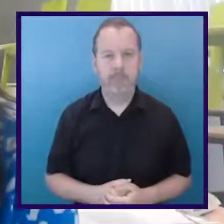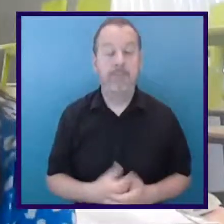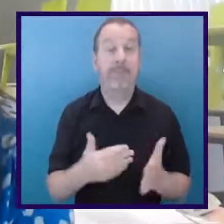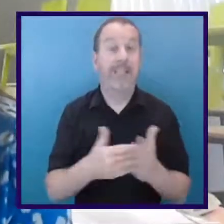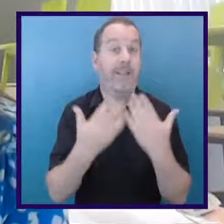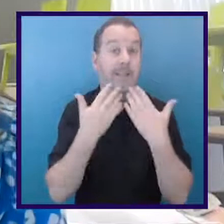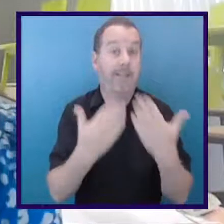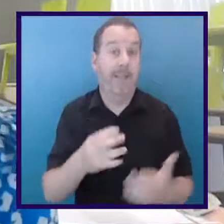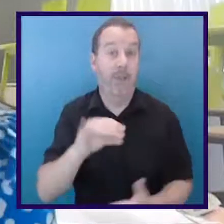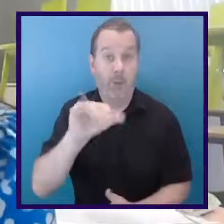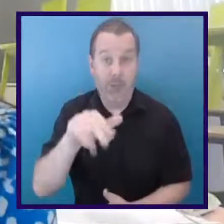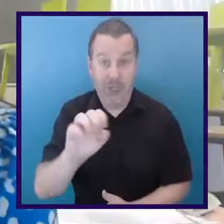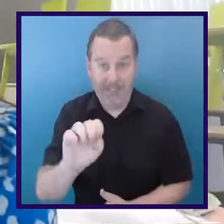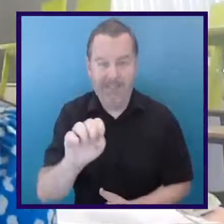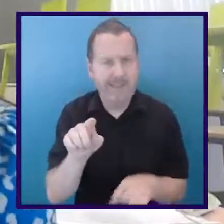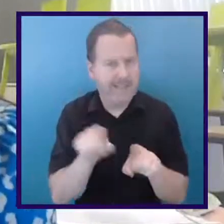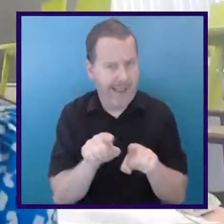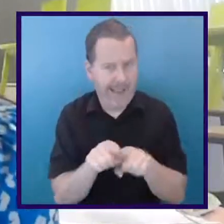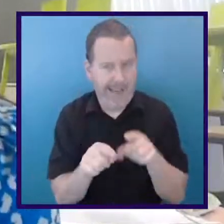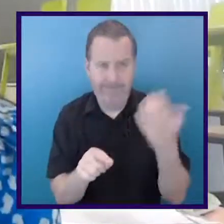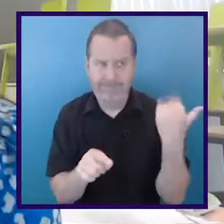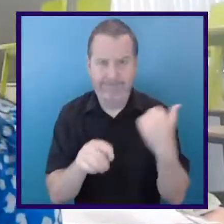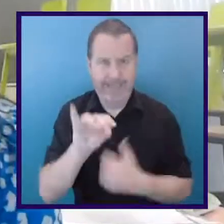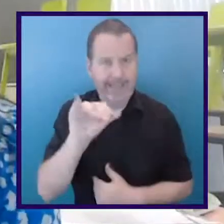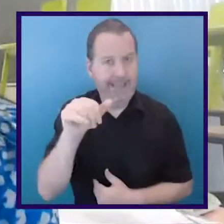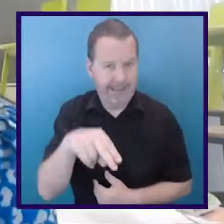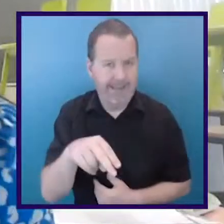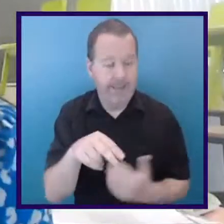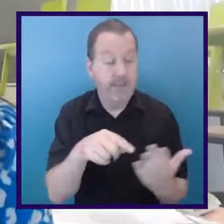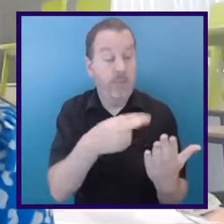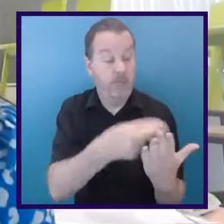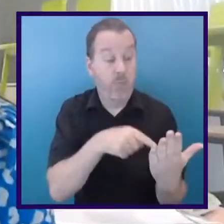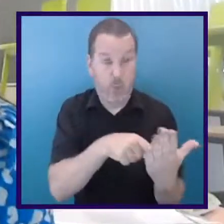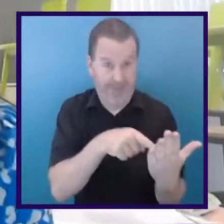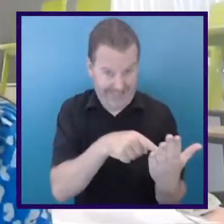Similar to what Ian has illustrated there in the report, we've definitely seen a decline